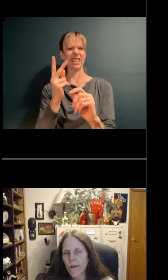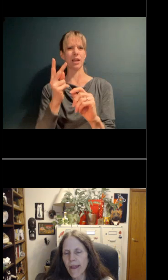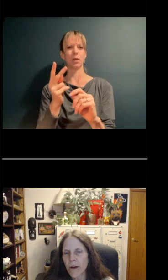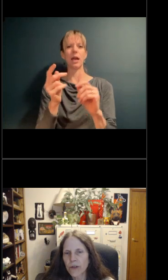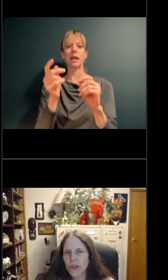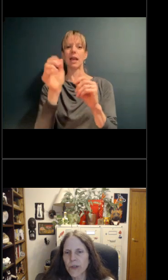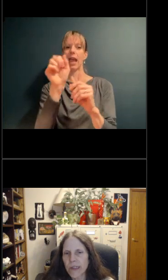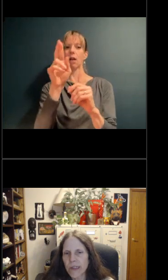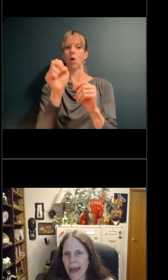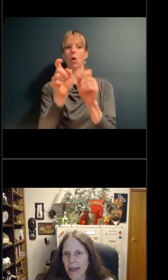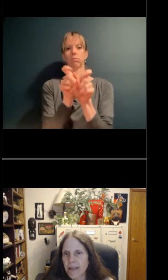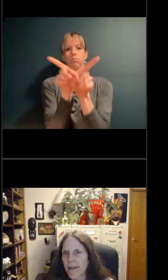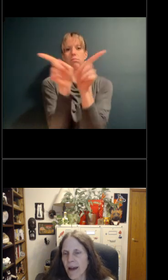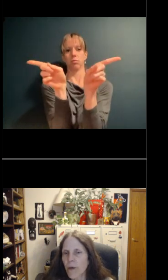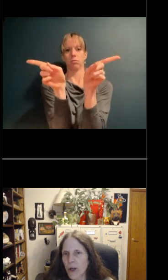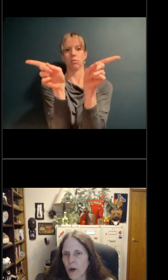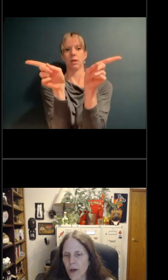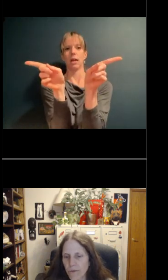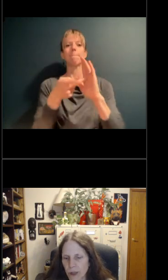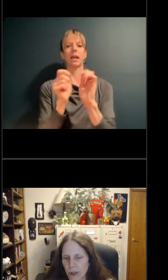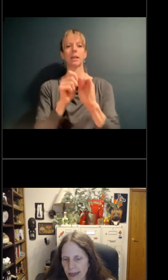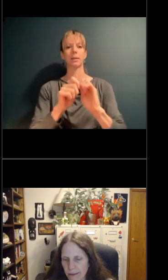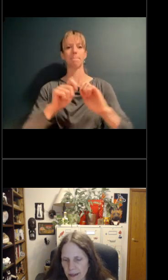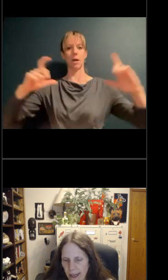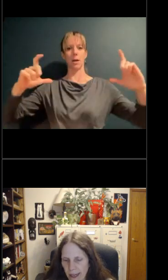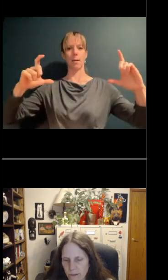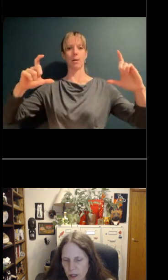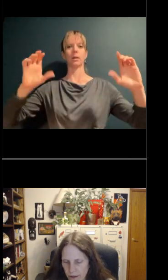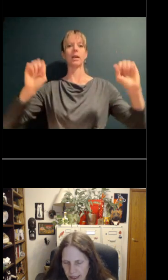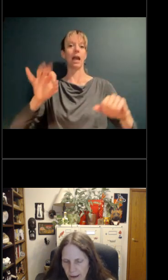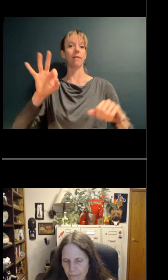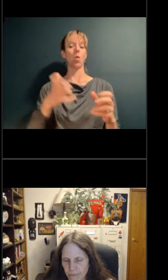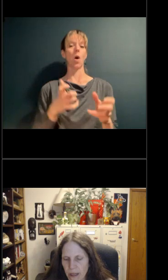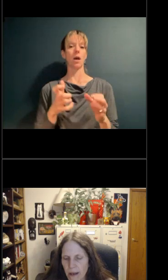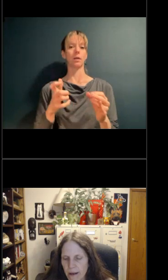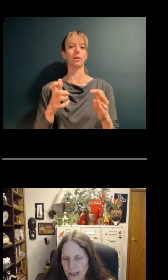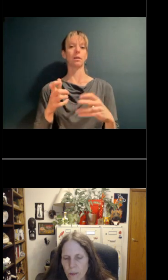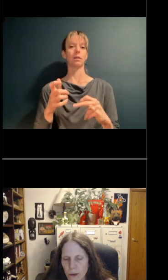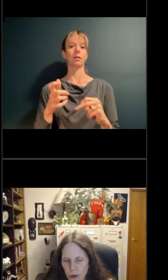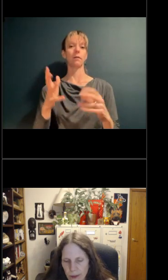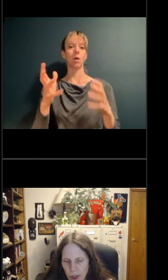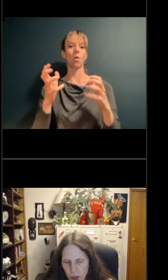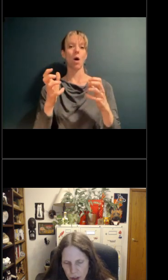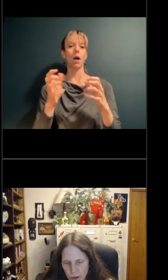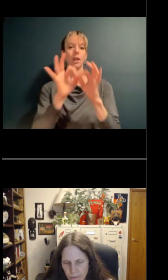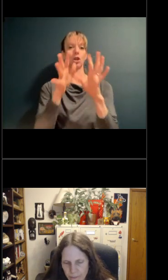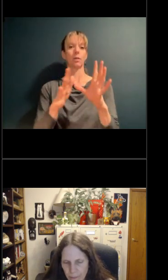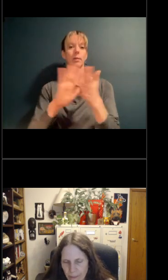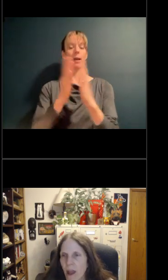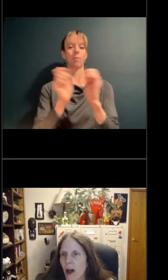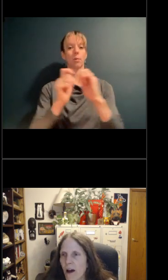that will allow you to expand that window if you would like the interpreter to be larger.